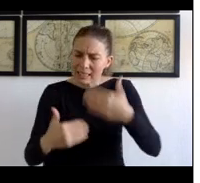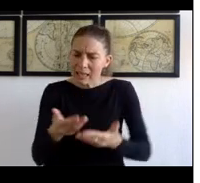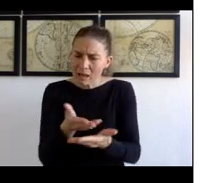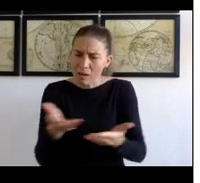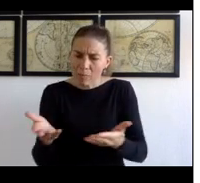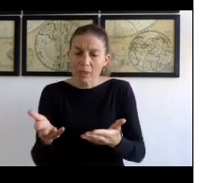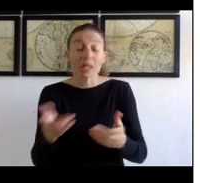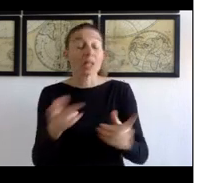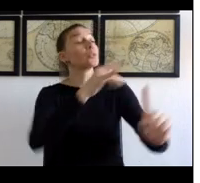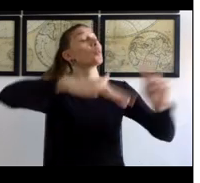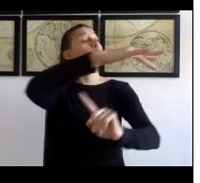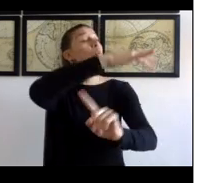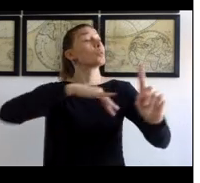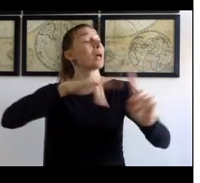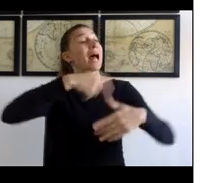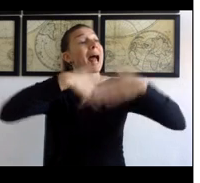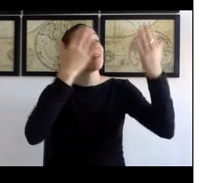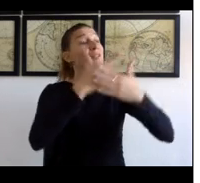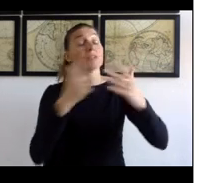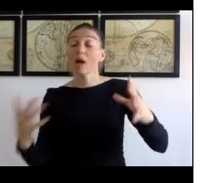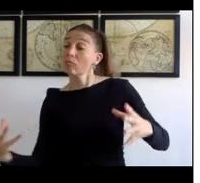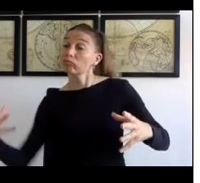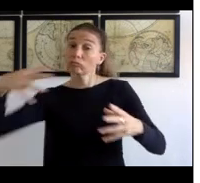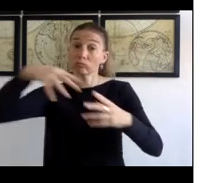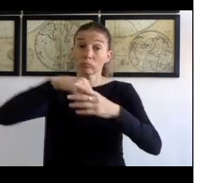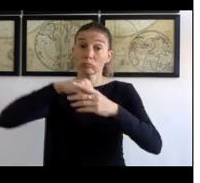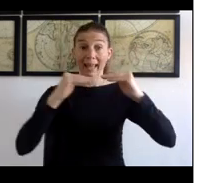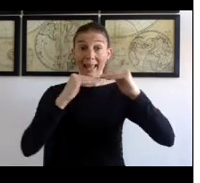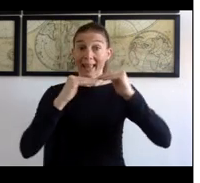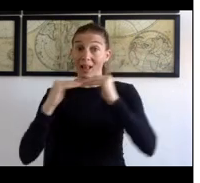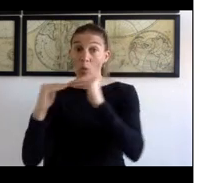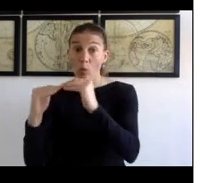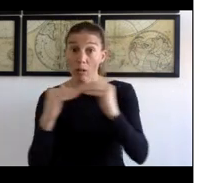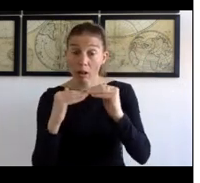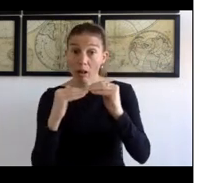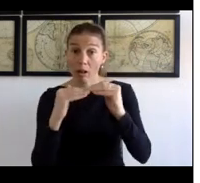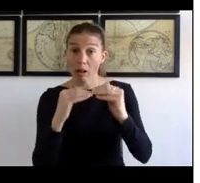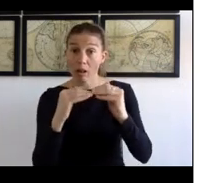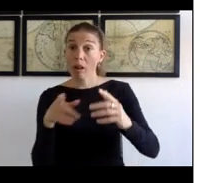on an equal basis with others without any barriers? If not, why.